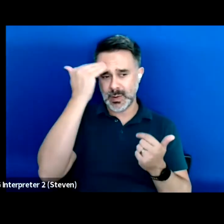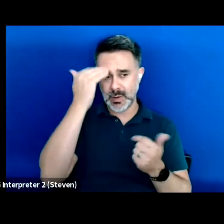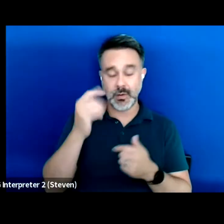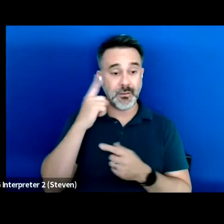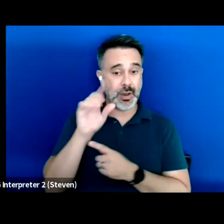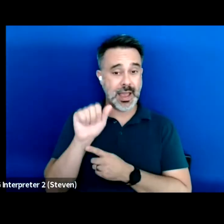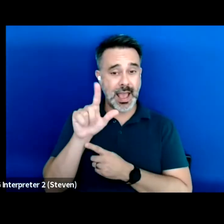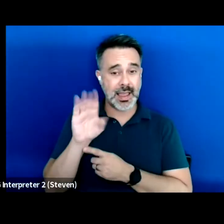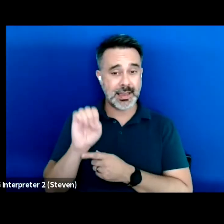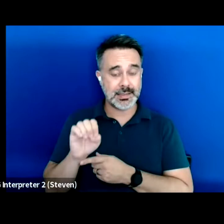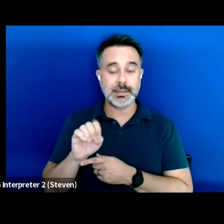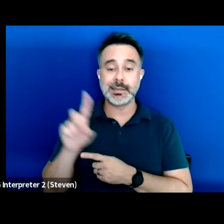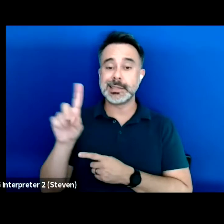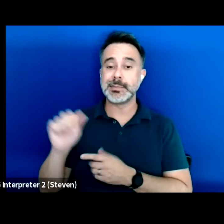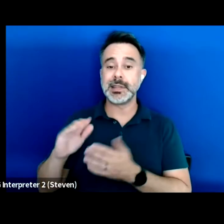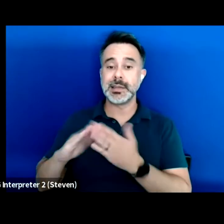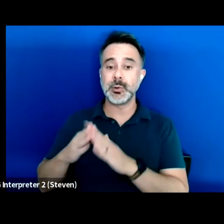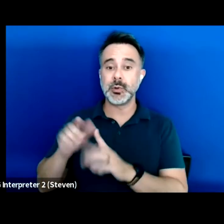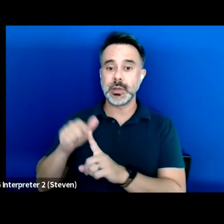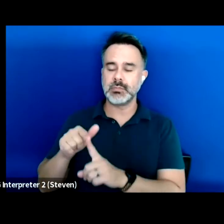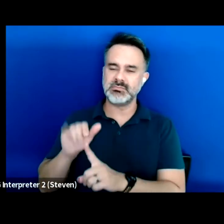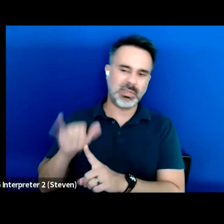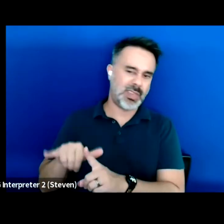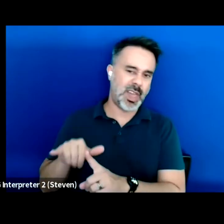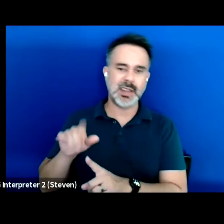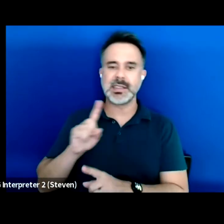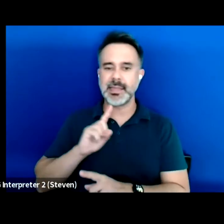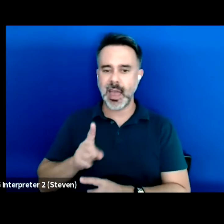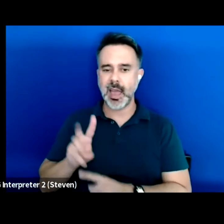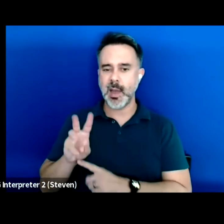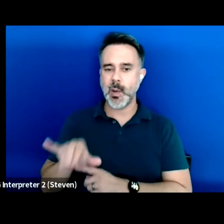I am a Asian-American man in my early thirties.